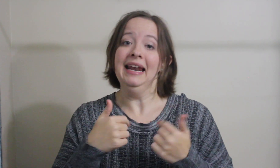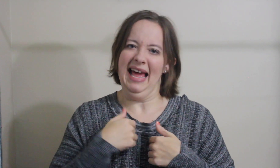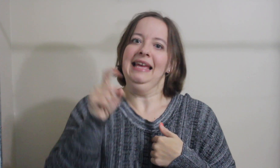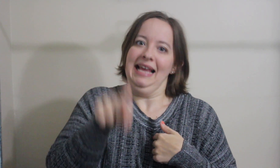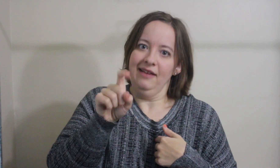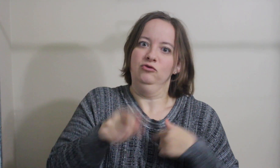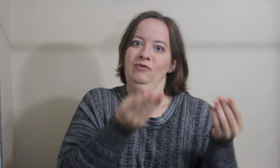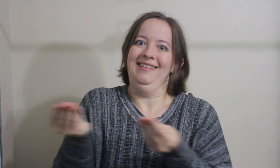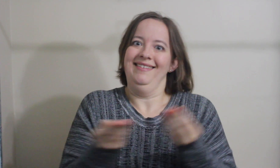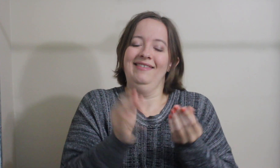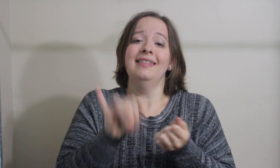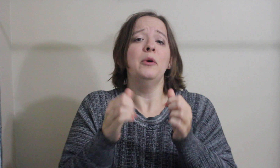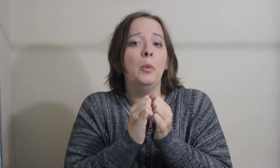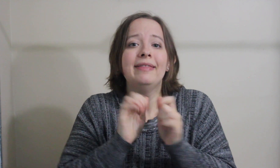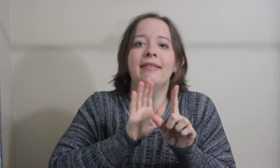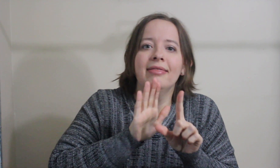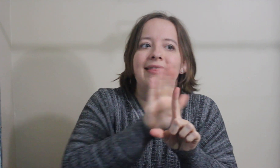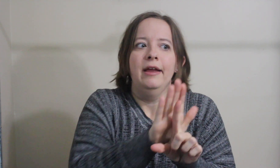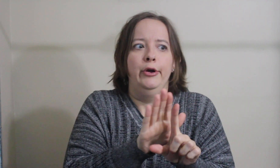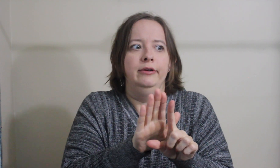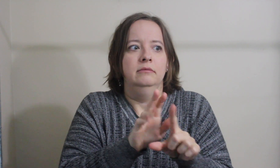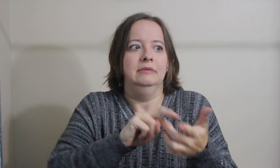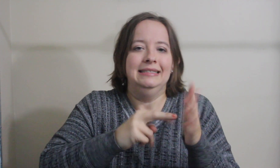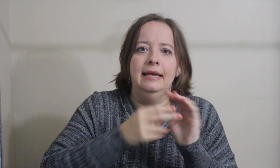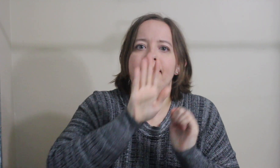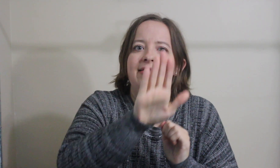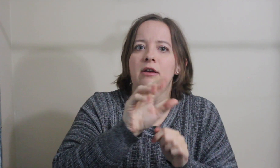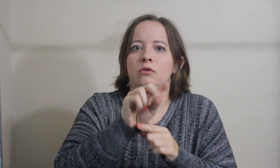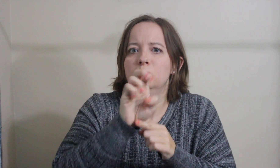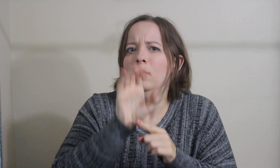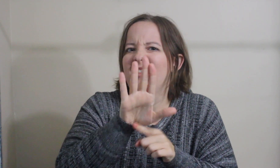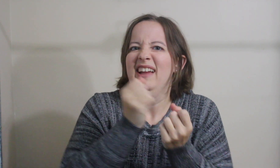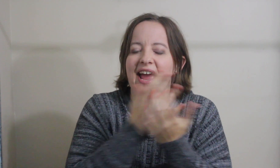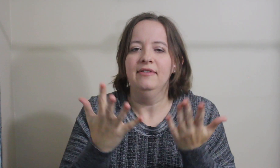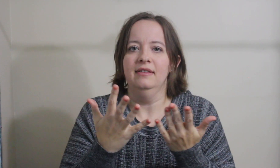Which I do not believe. But I have to convey that with the callers intent,